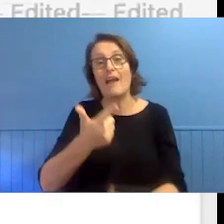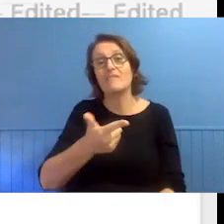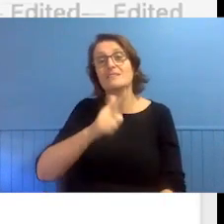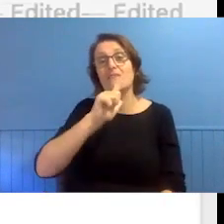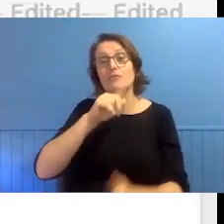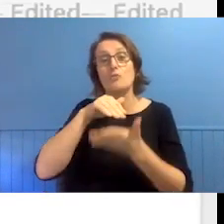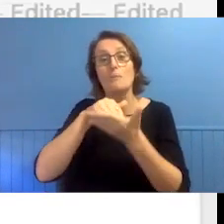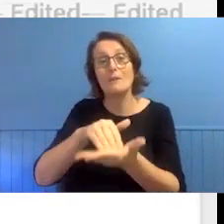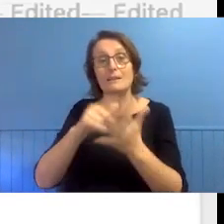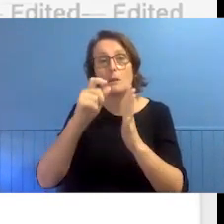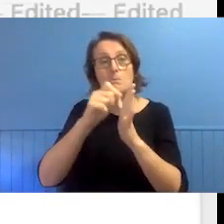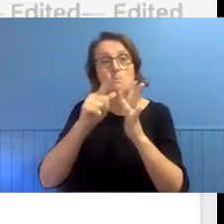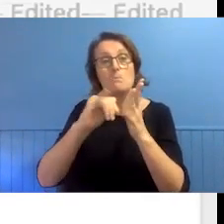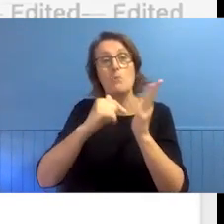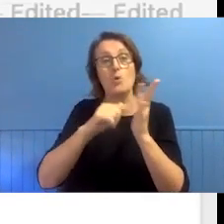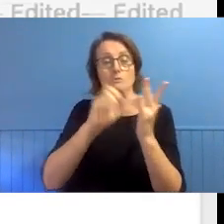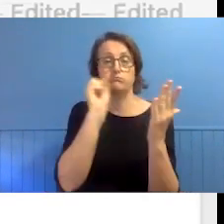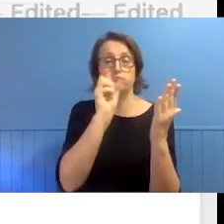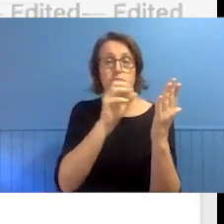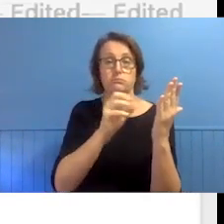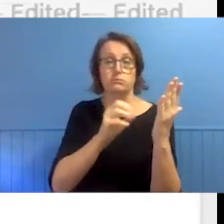posts with social media and video are by far and away the most